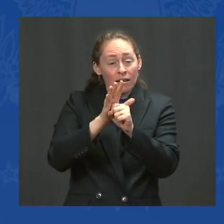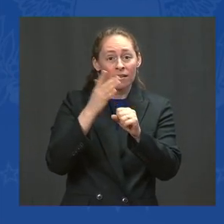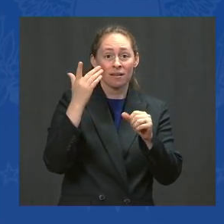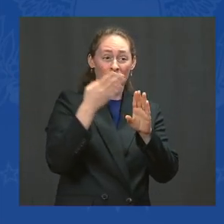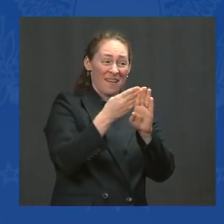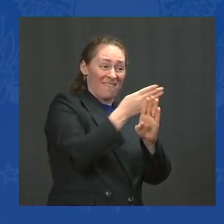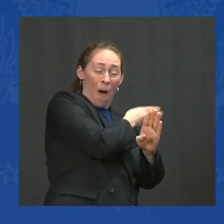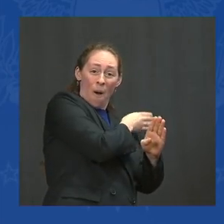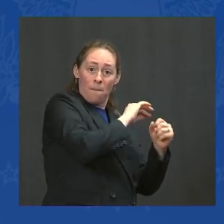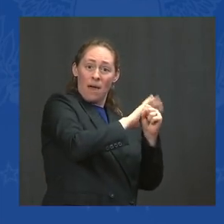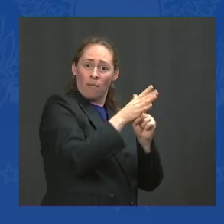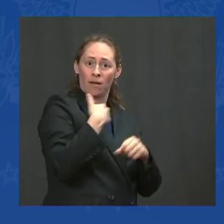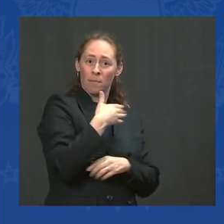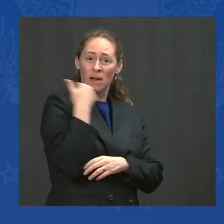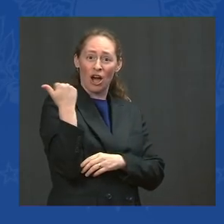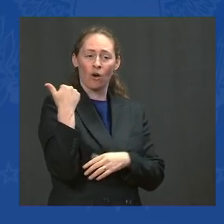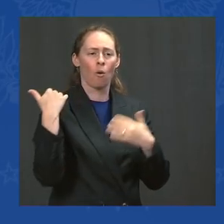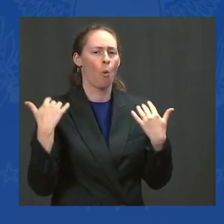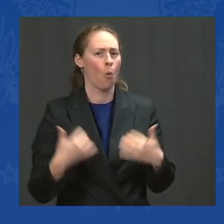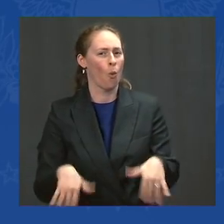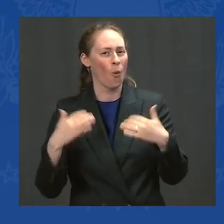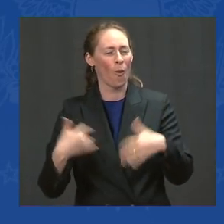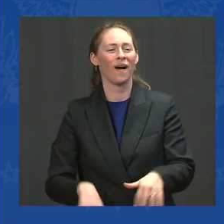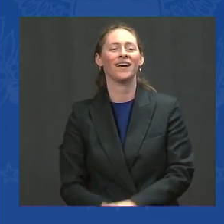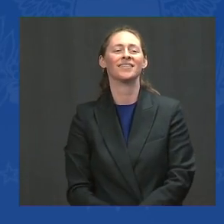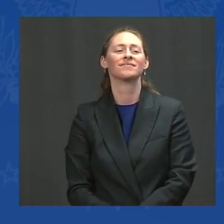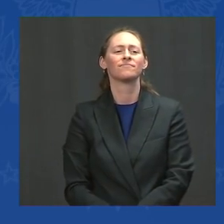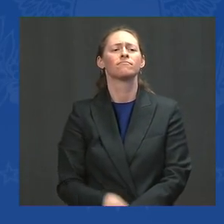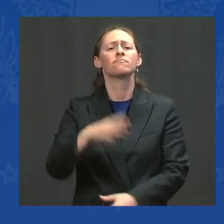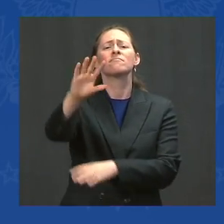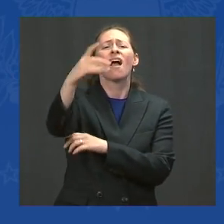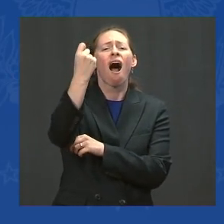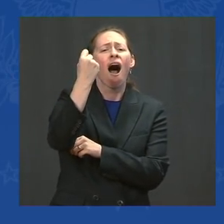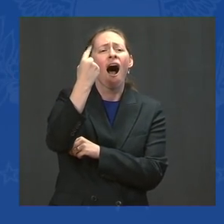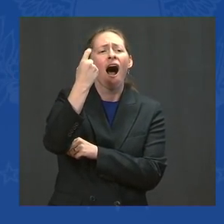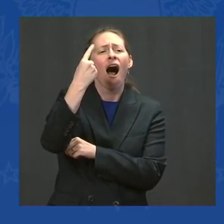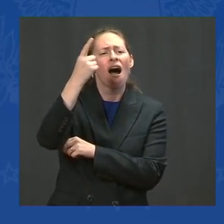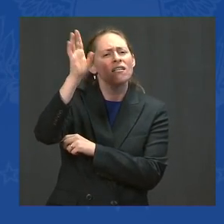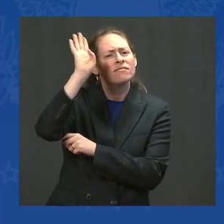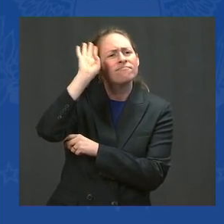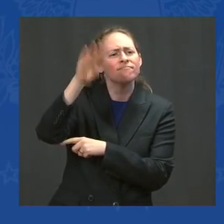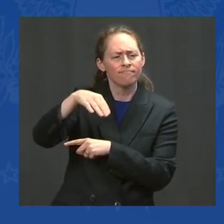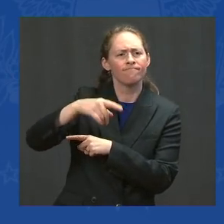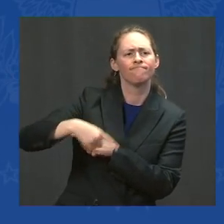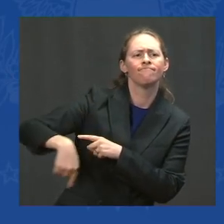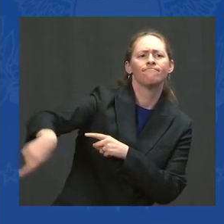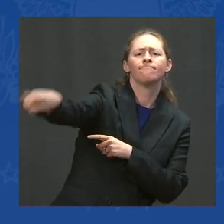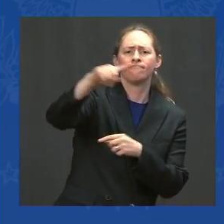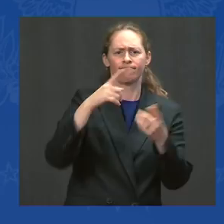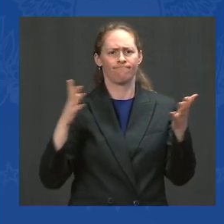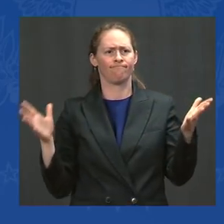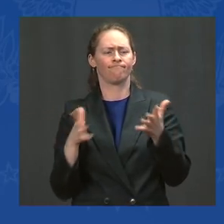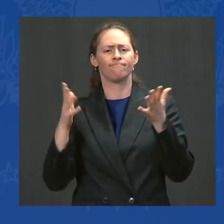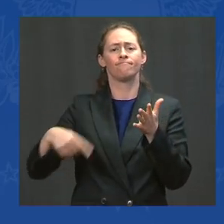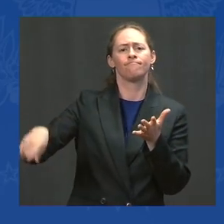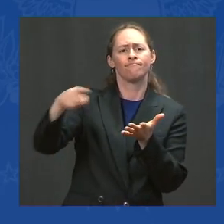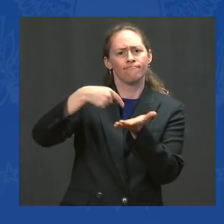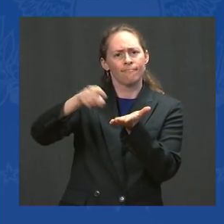are giving workers a raise. Unusual thing. And the number of new unemployment claims has been cut by more than half since I took office.